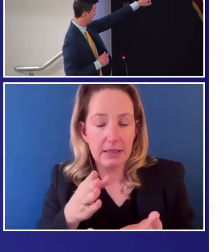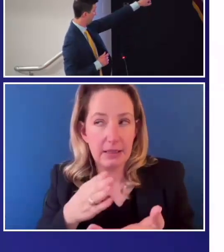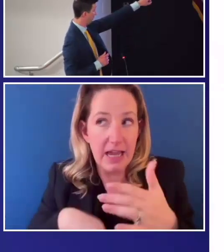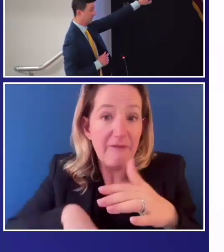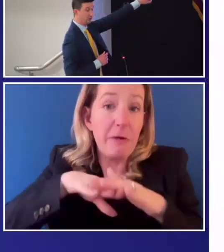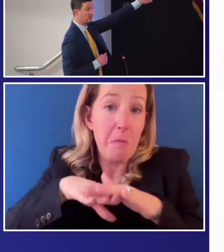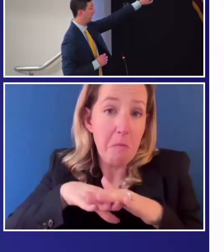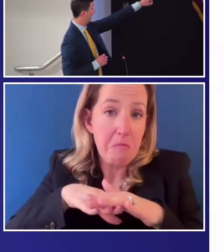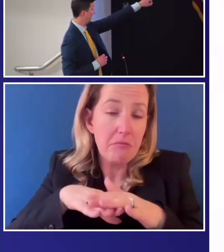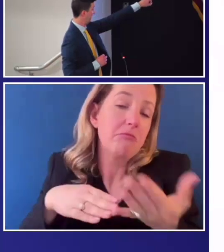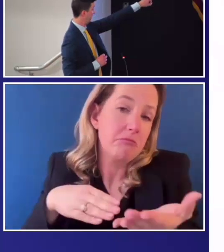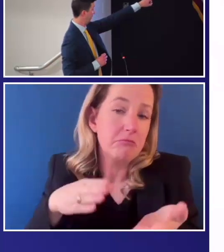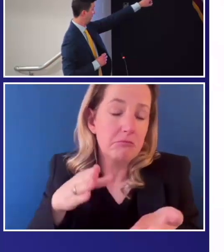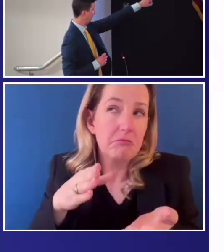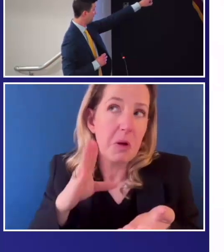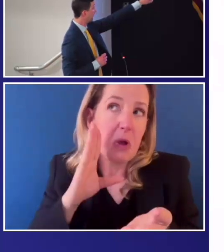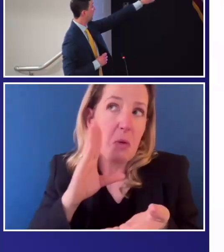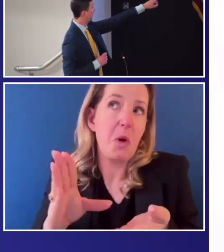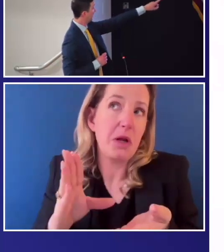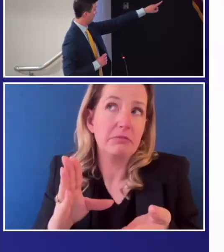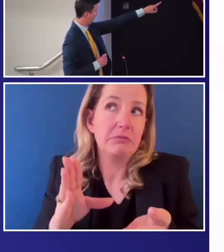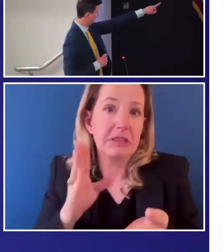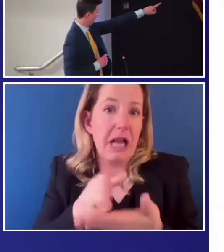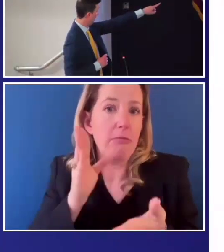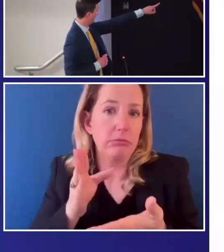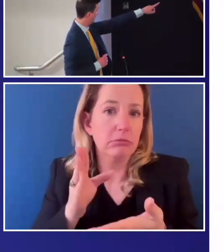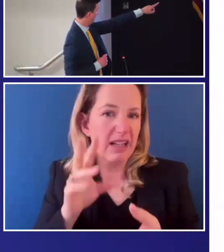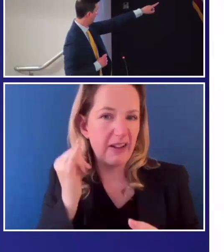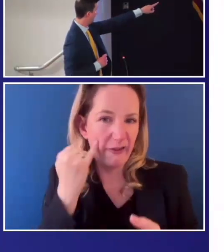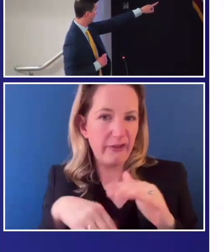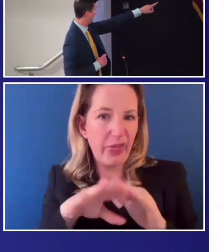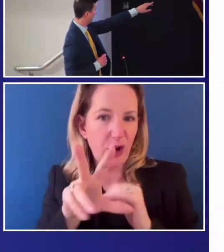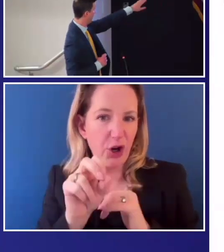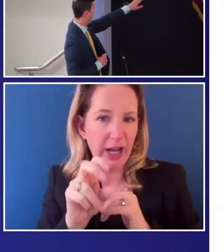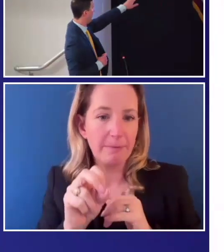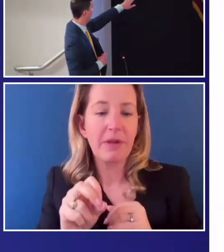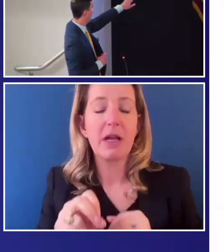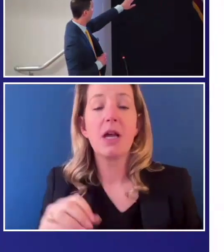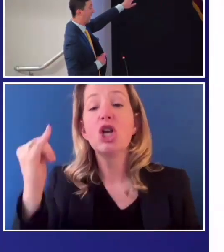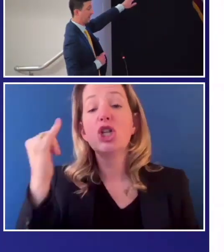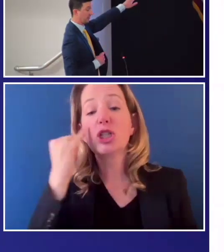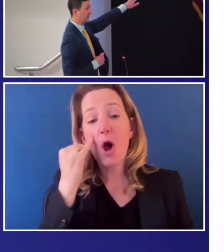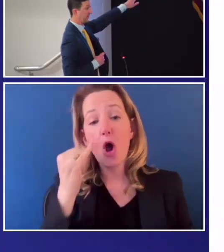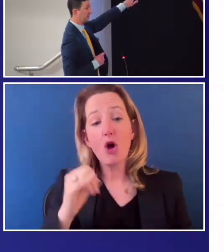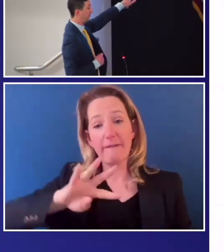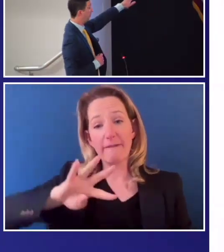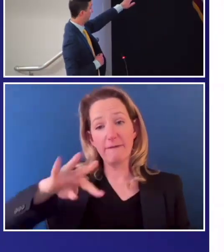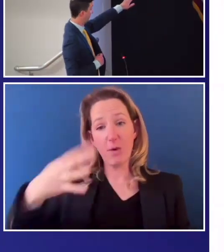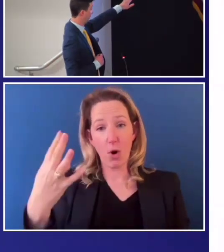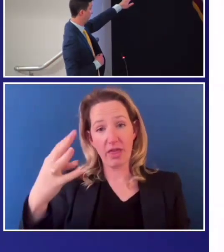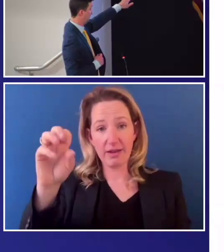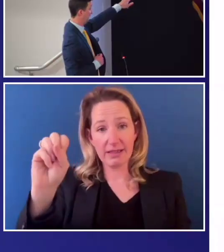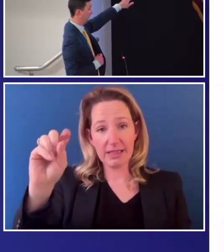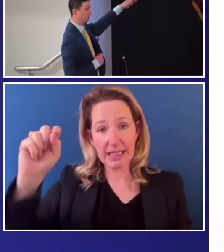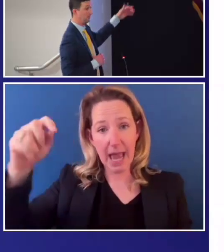step four and you still haven't hit 30. Following the path, you'd go down to the second row and now you're aggregating at the four-digit CIP level.